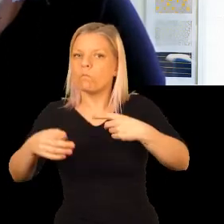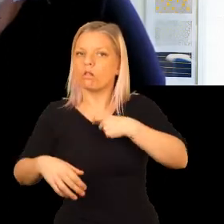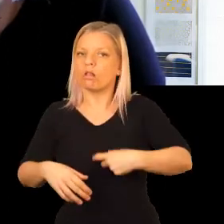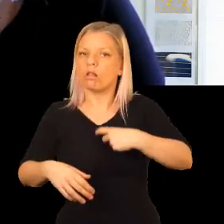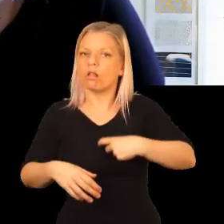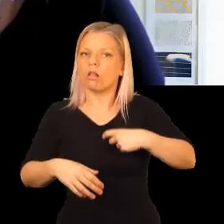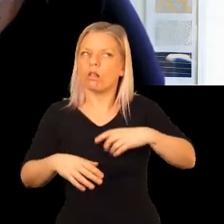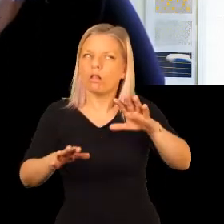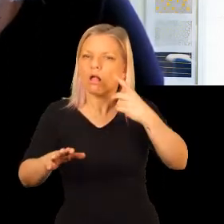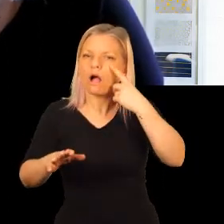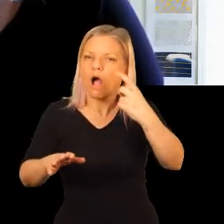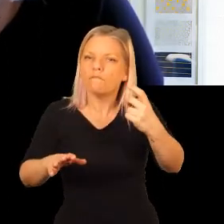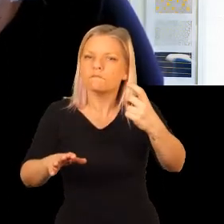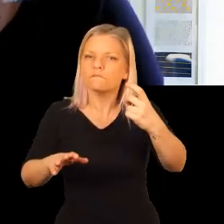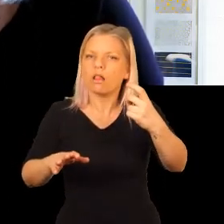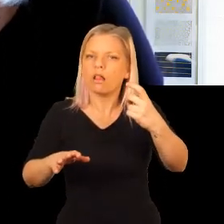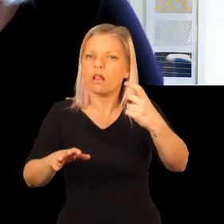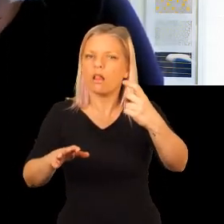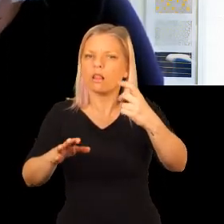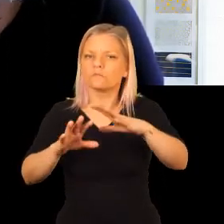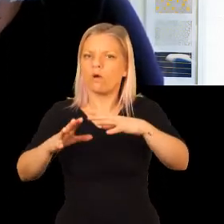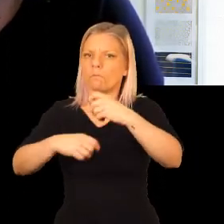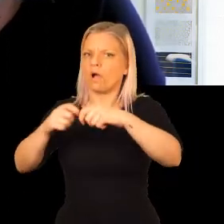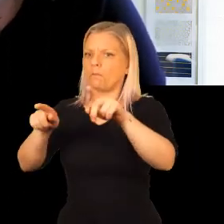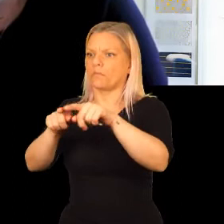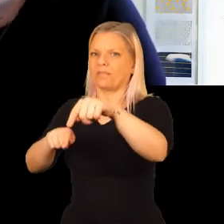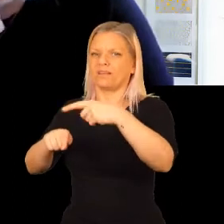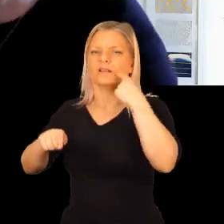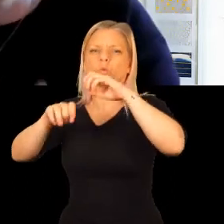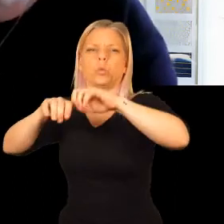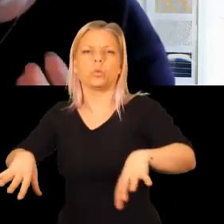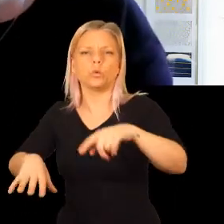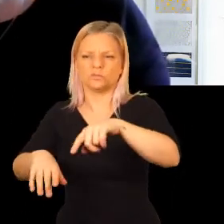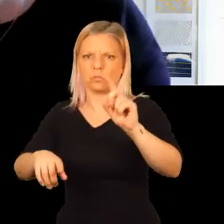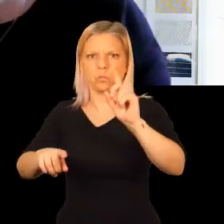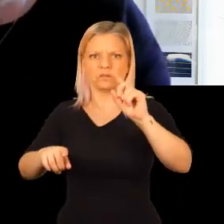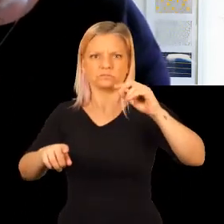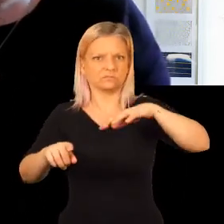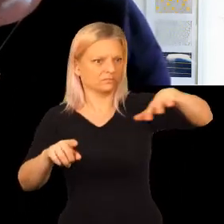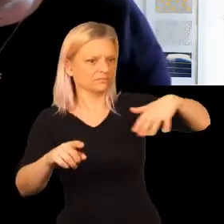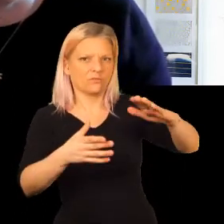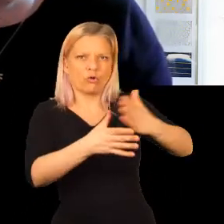going to create formal roles we need to be really careful that it doesn't become something that